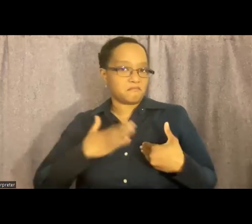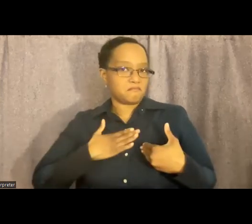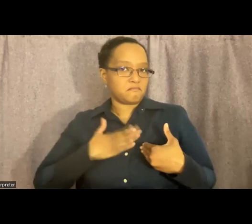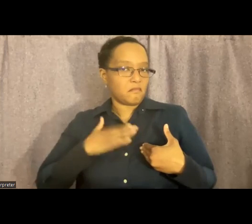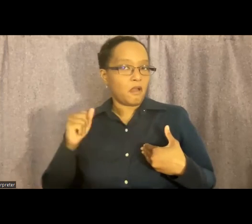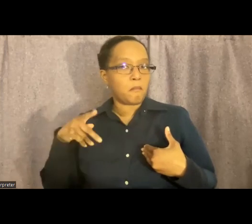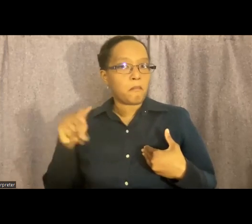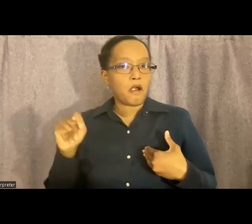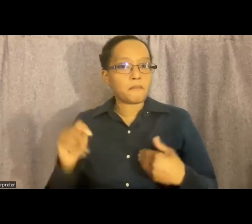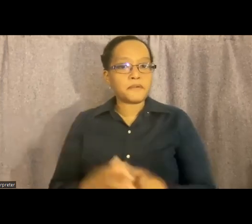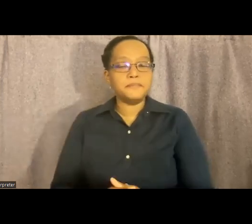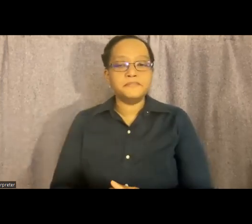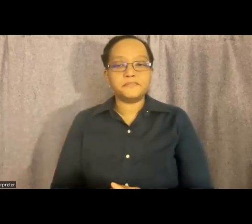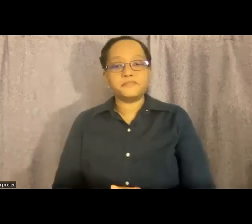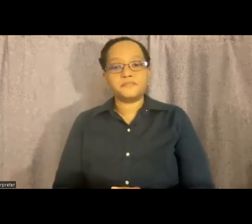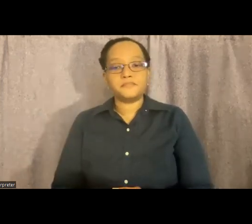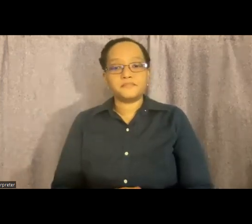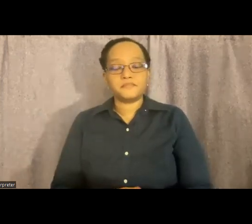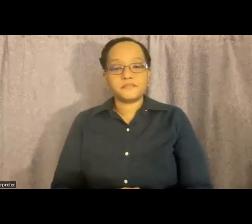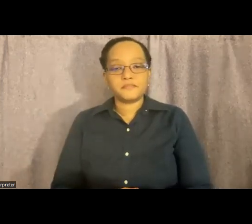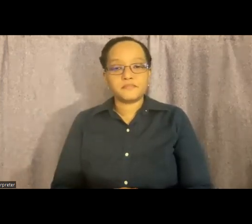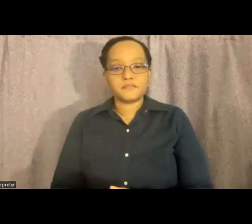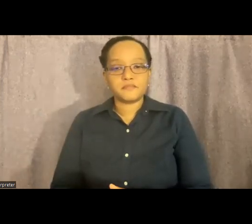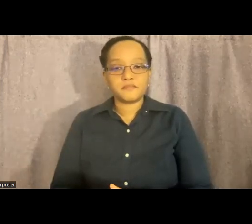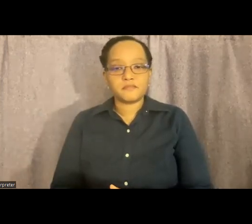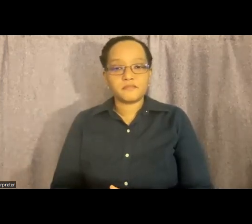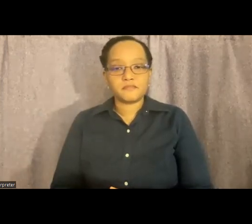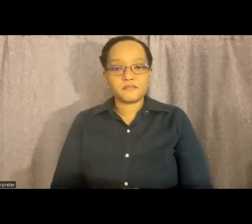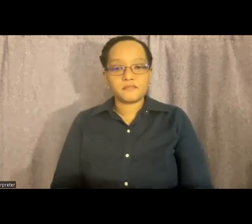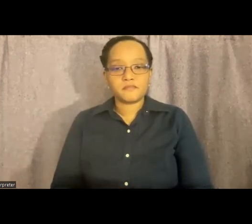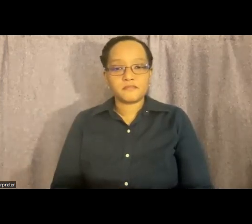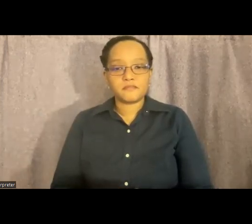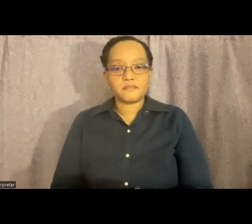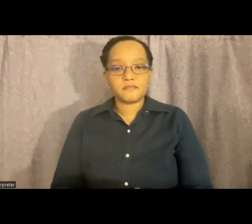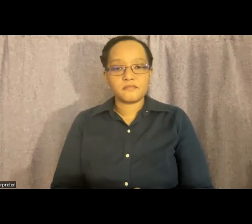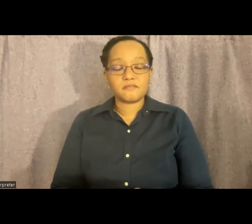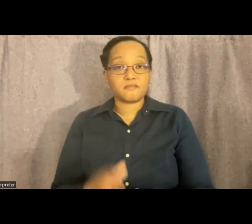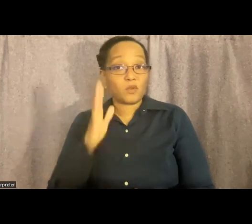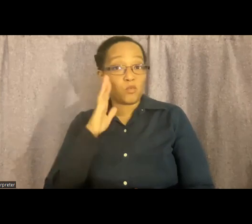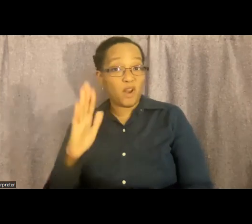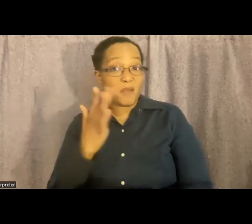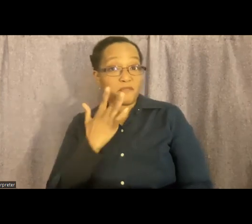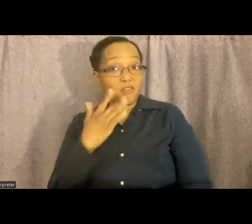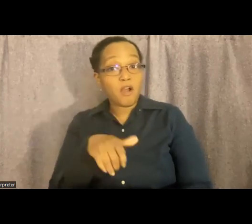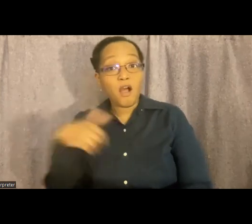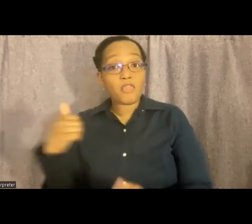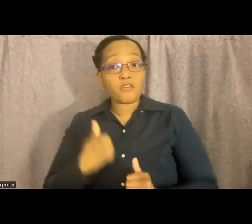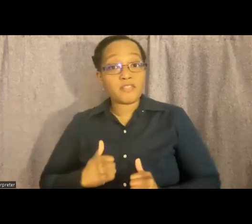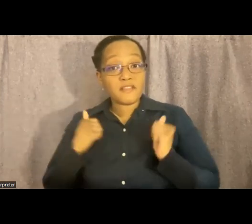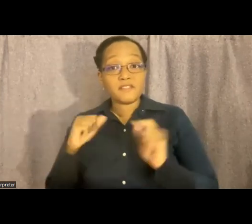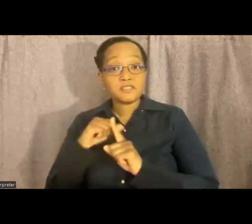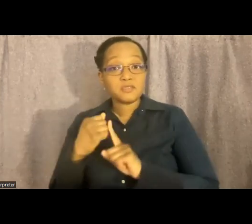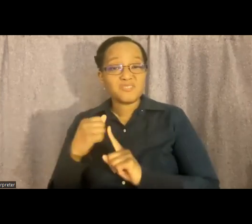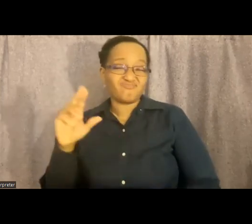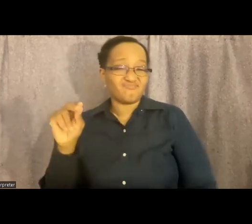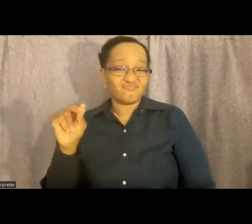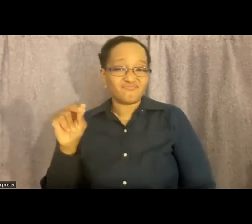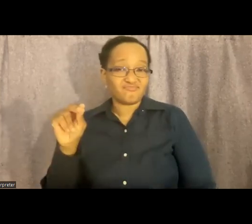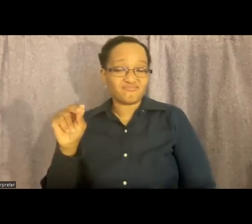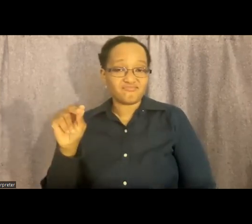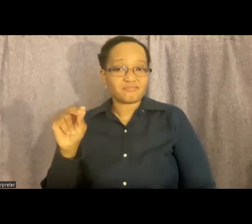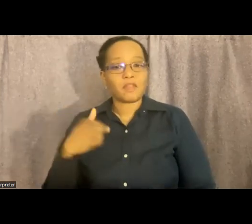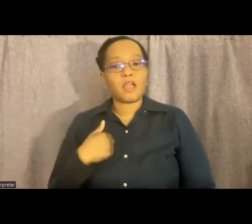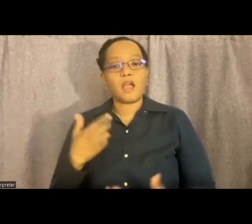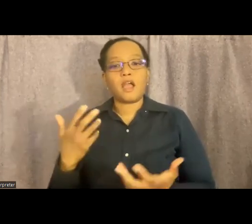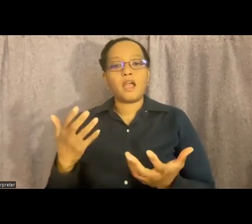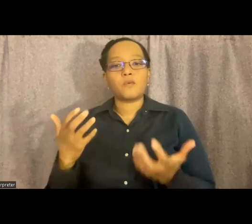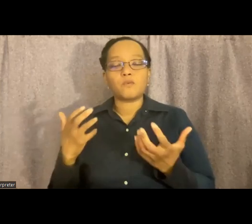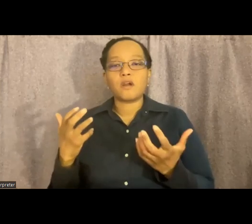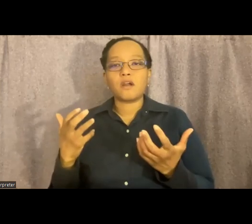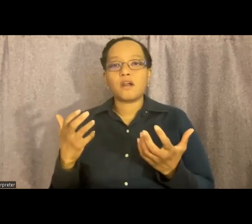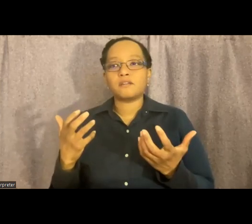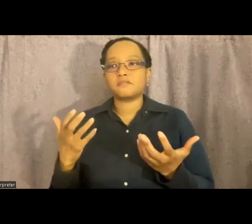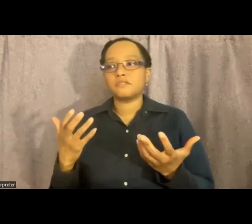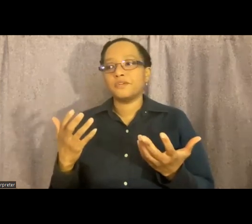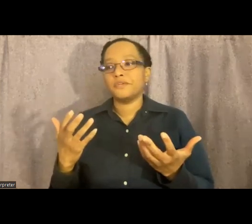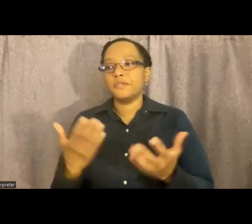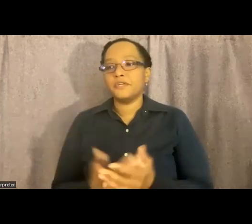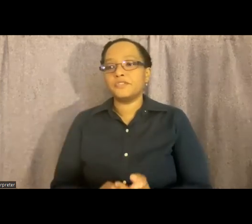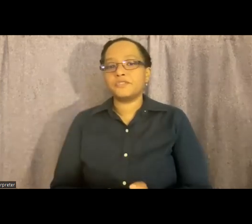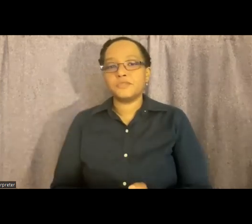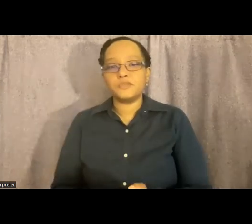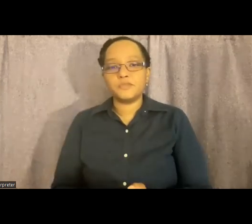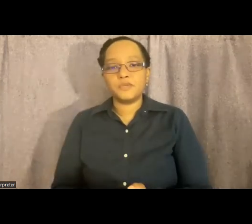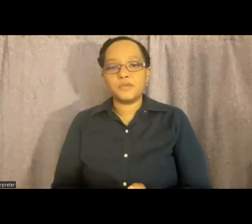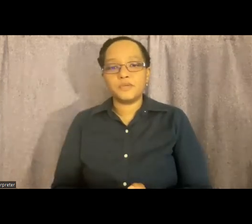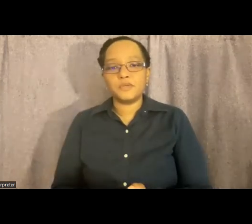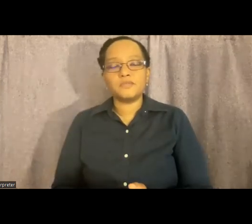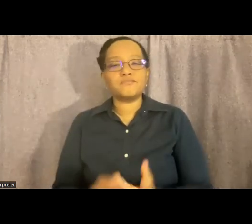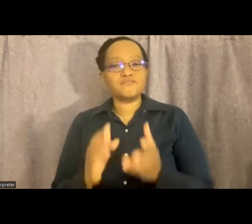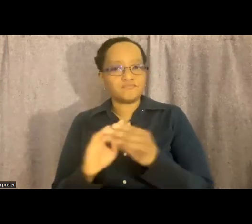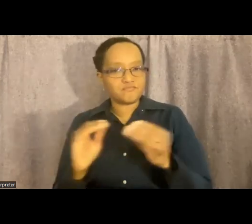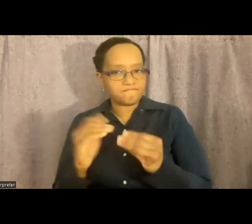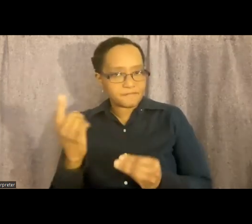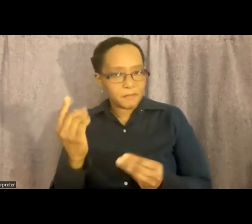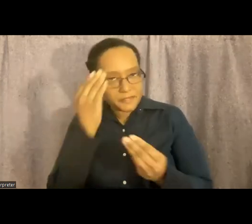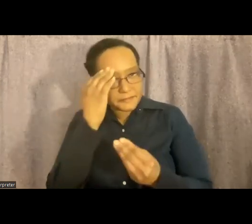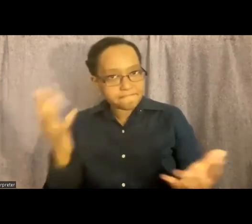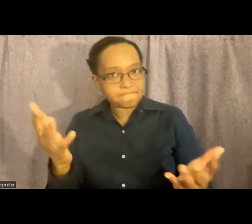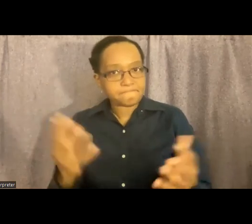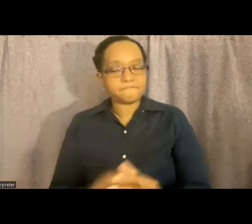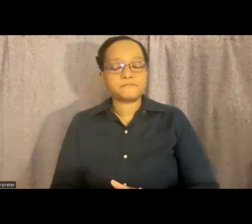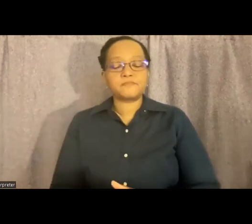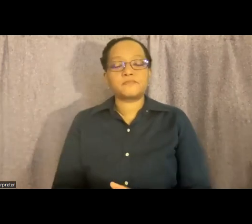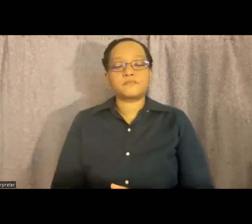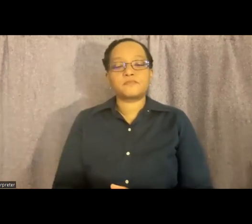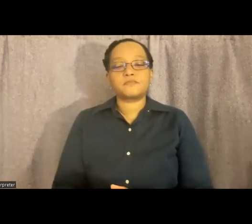are born with a disability , you can't say no, I don't want to do - - take it back.